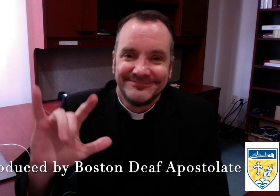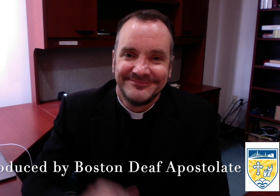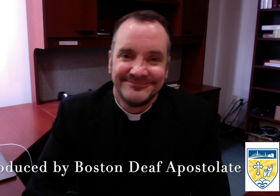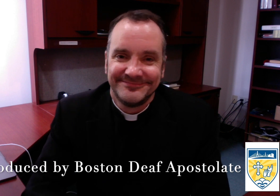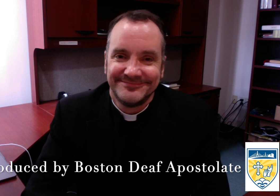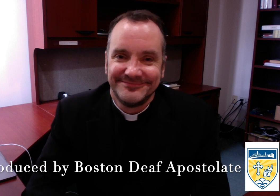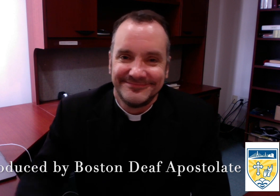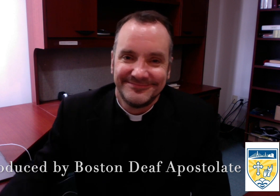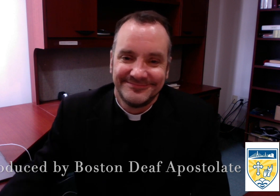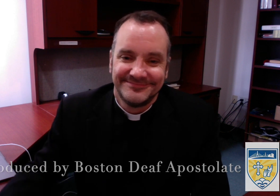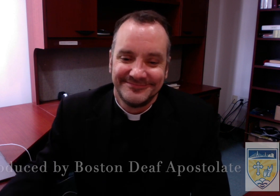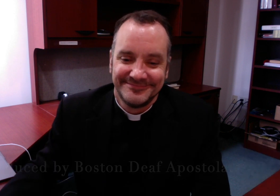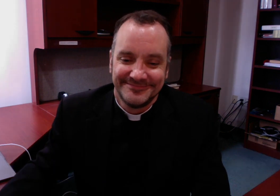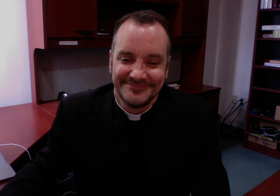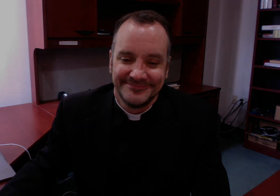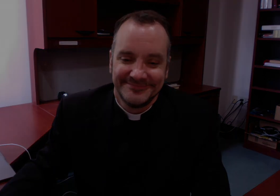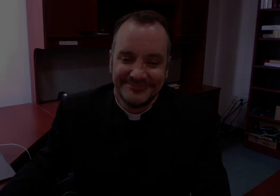Thank you for watching. May God bless you. Love you all.